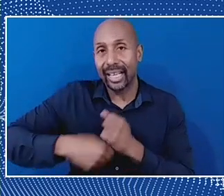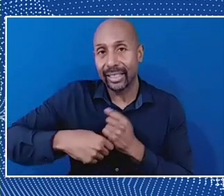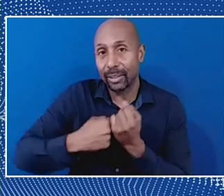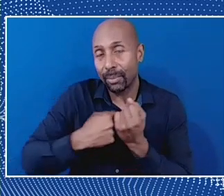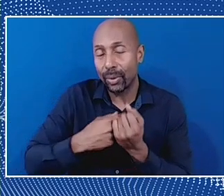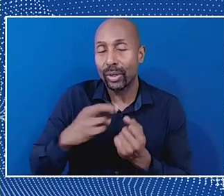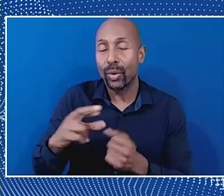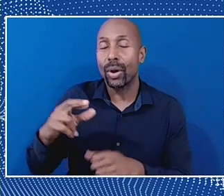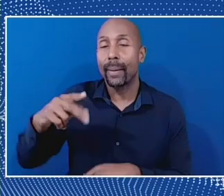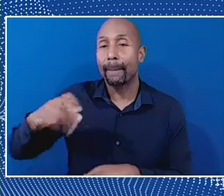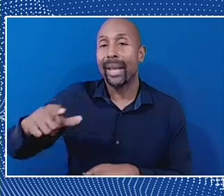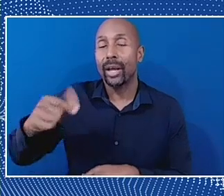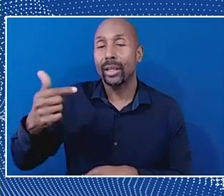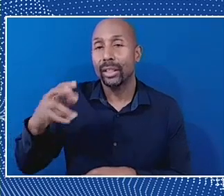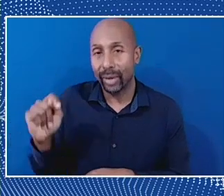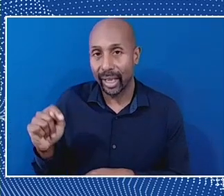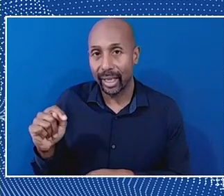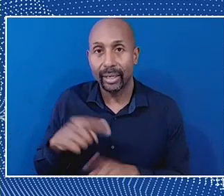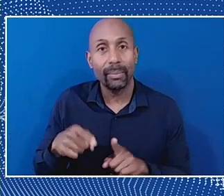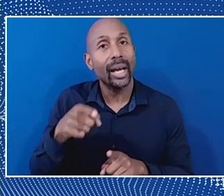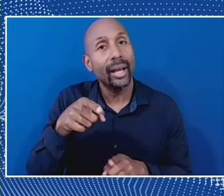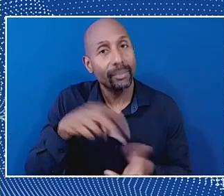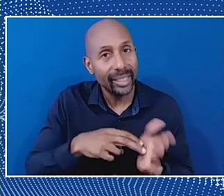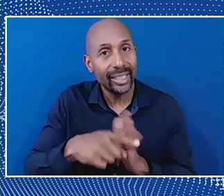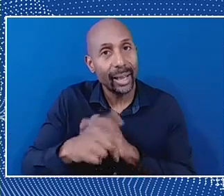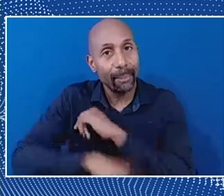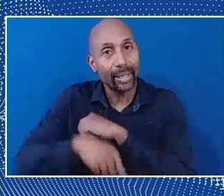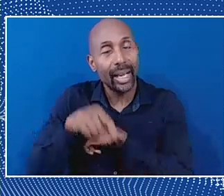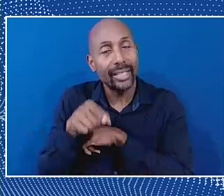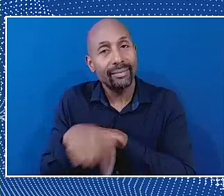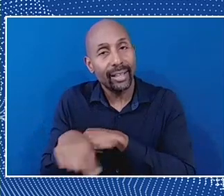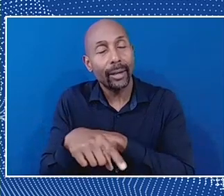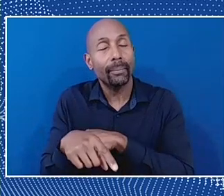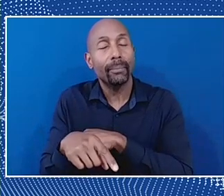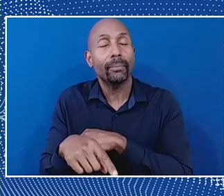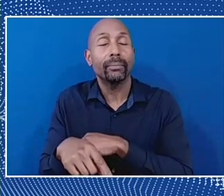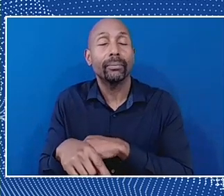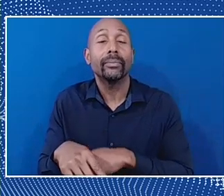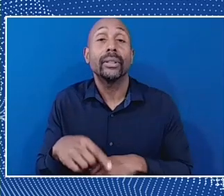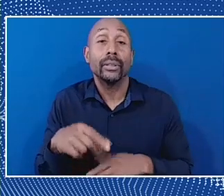penalized for earning these scholarships and grants, leading them to take on additional loans which include Federal